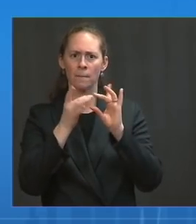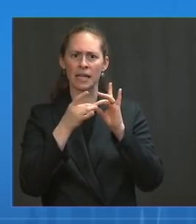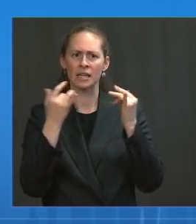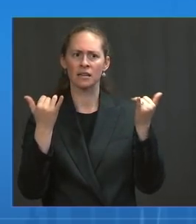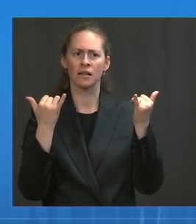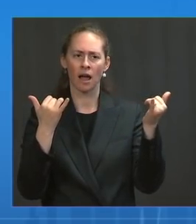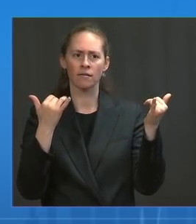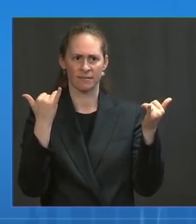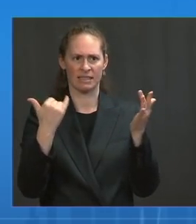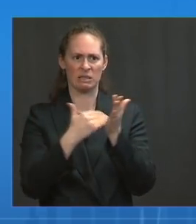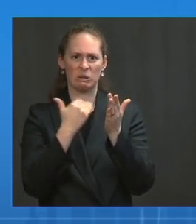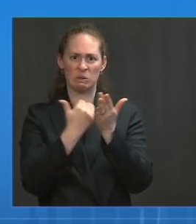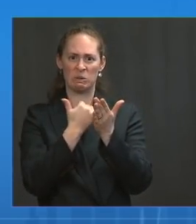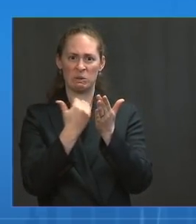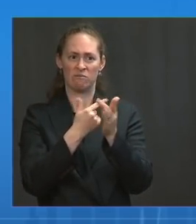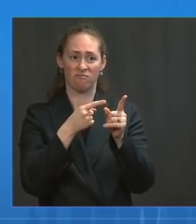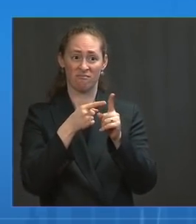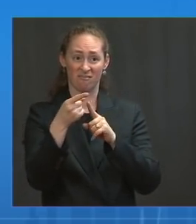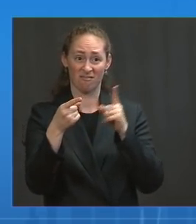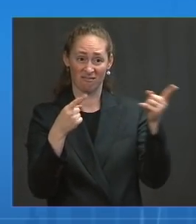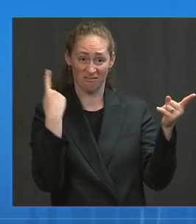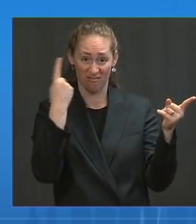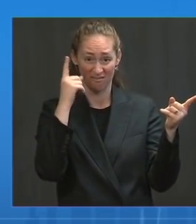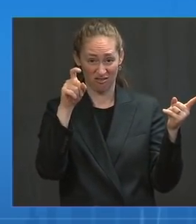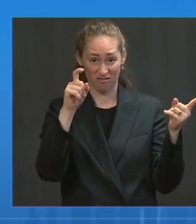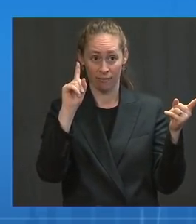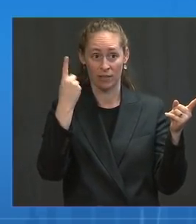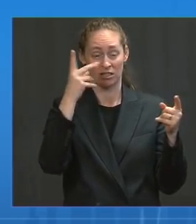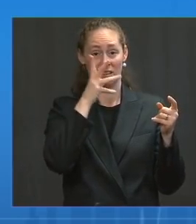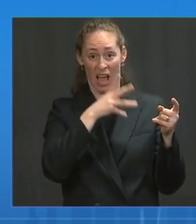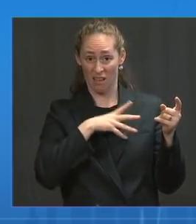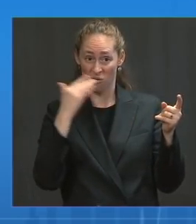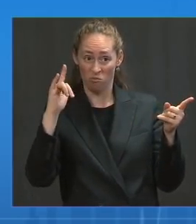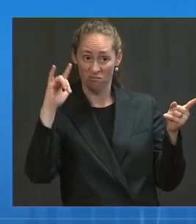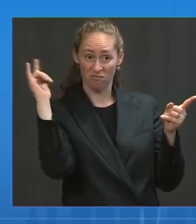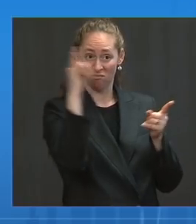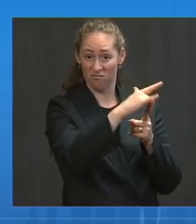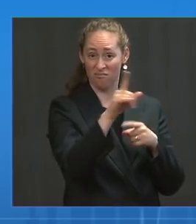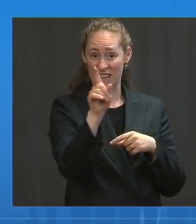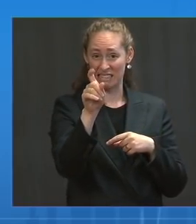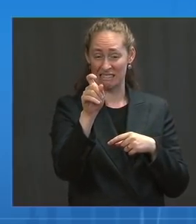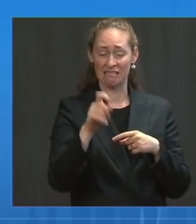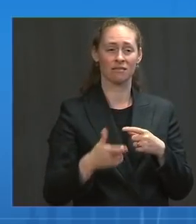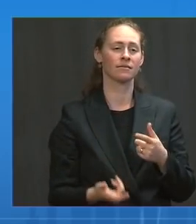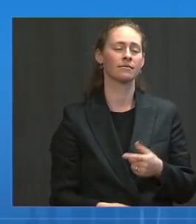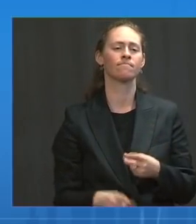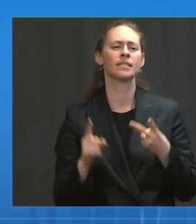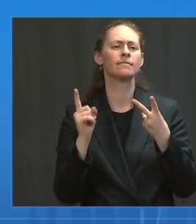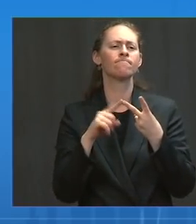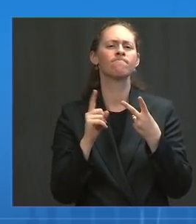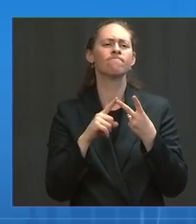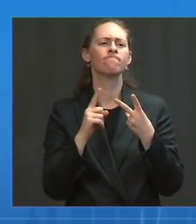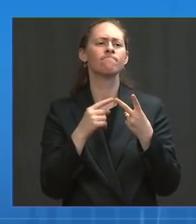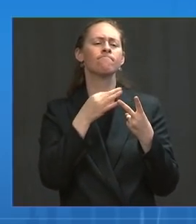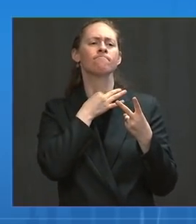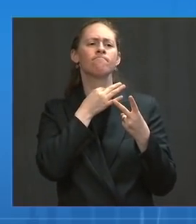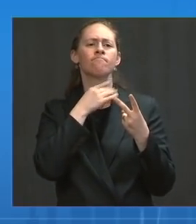should the first lady still go and what is your perspective of this? Secondly, should vaccinated people be getting tested